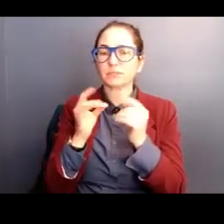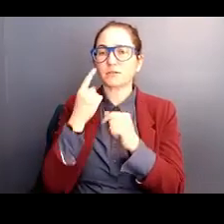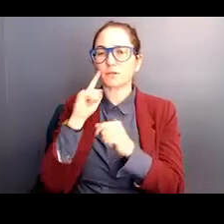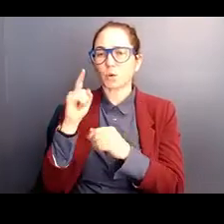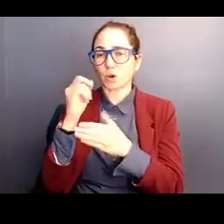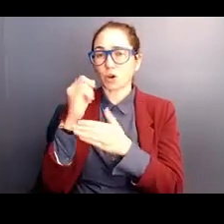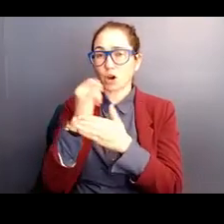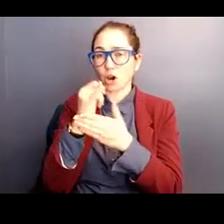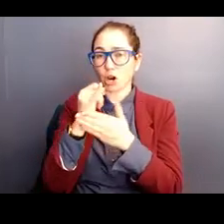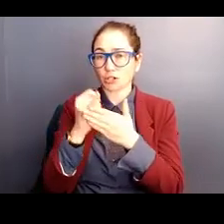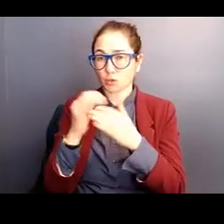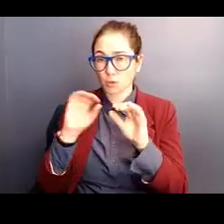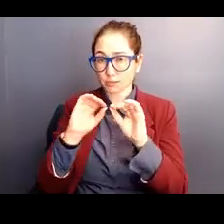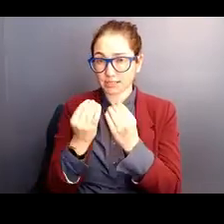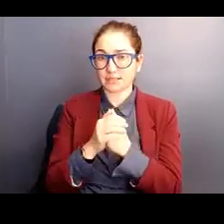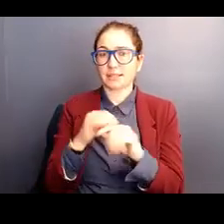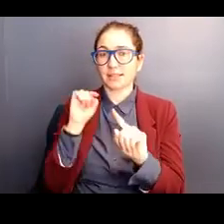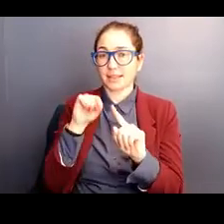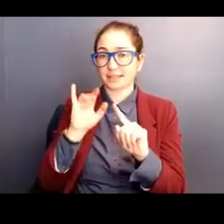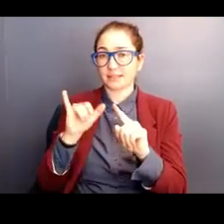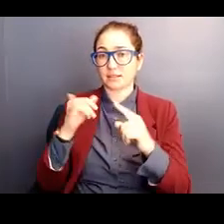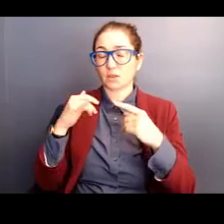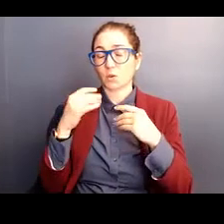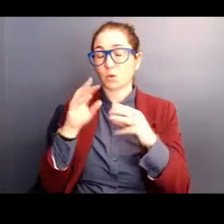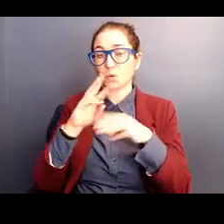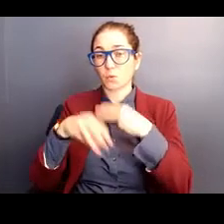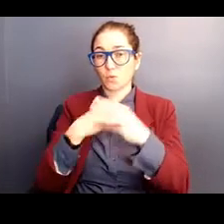the World Health Organization's definition. They are defining